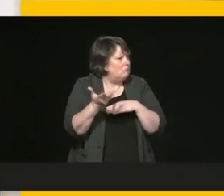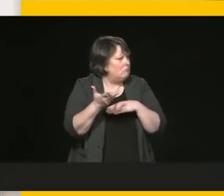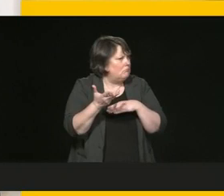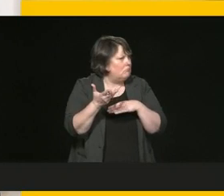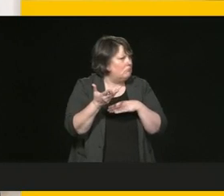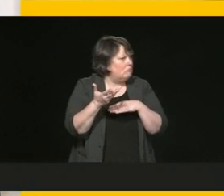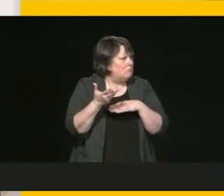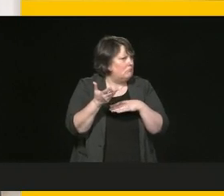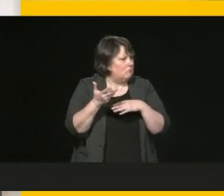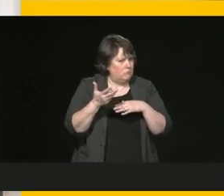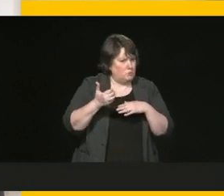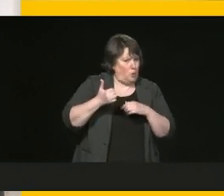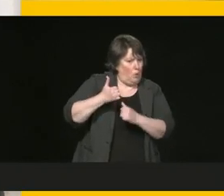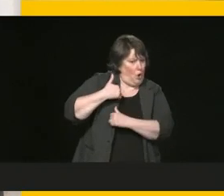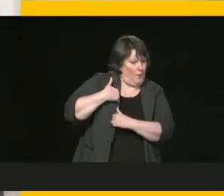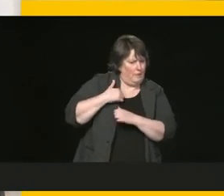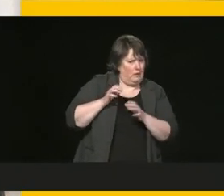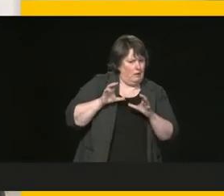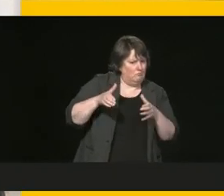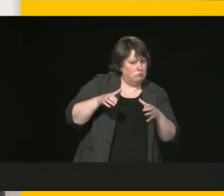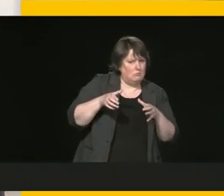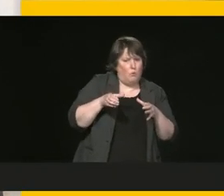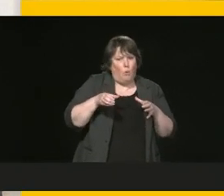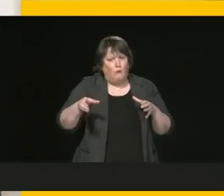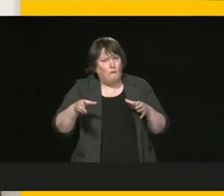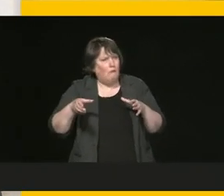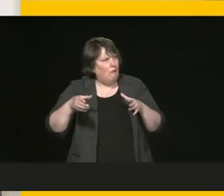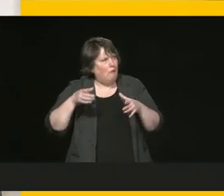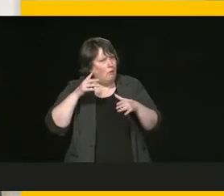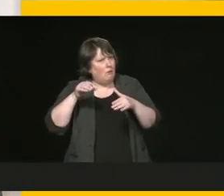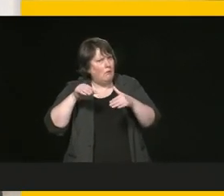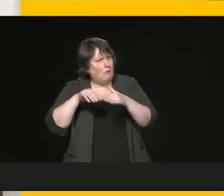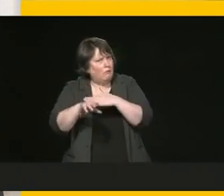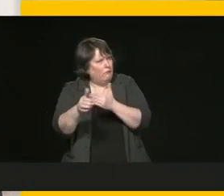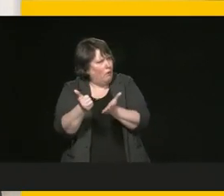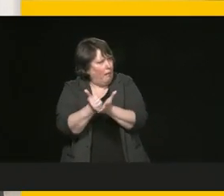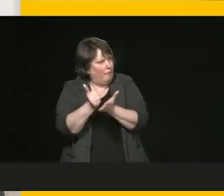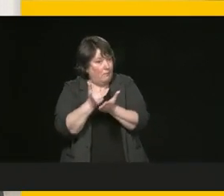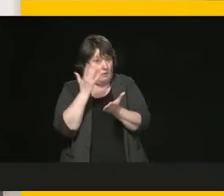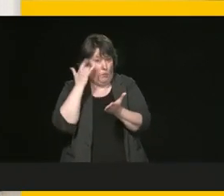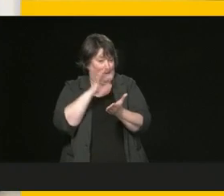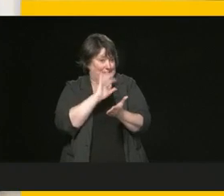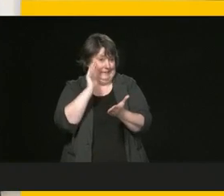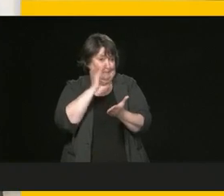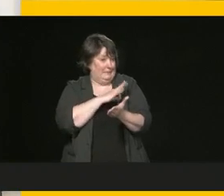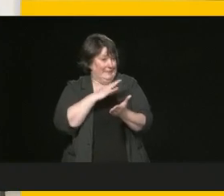THINKING ABOUT SENDING IN OTHER